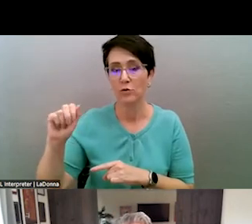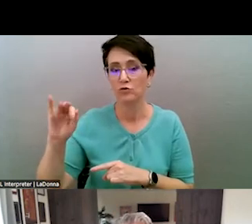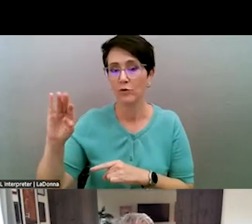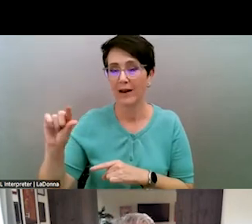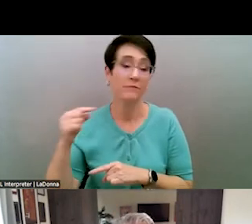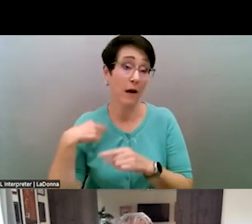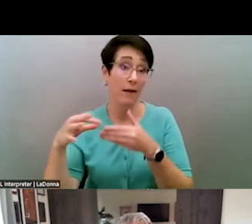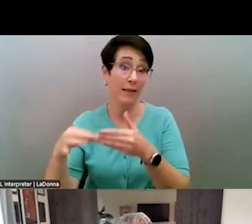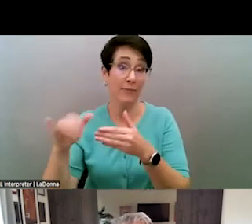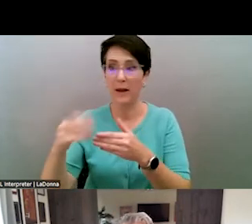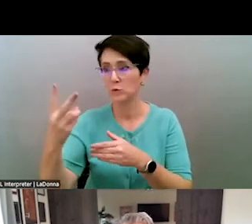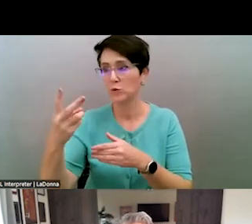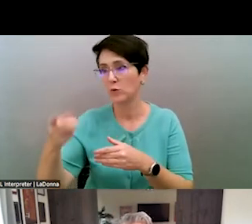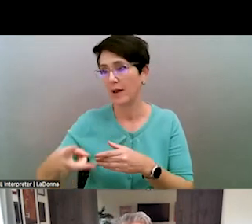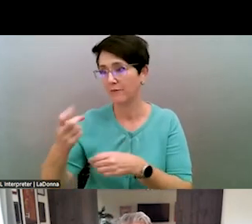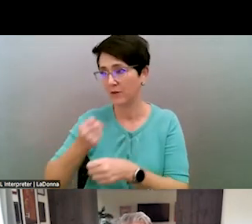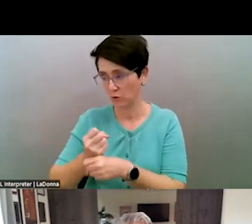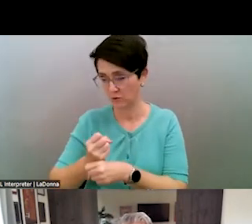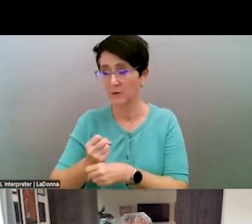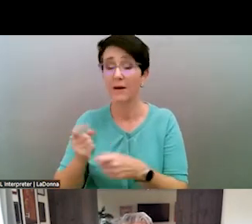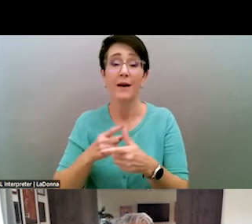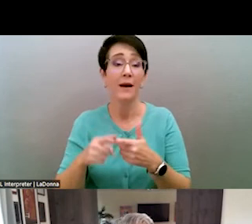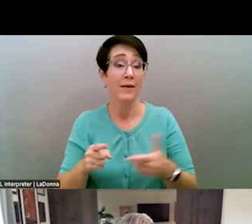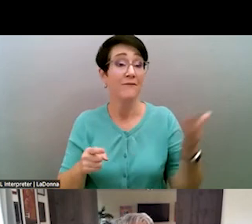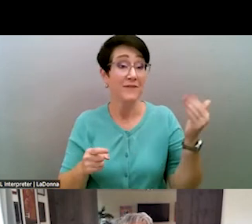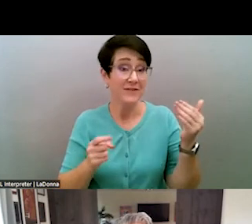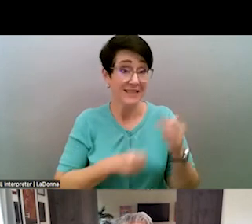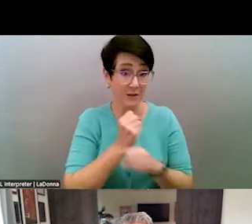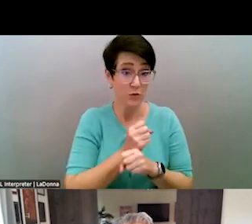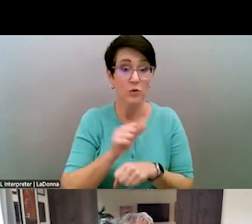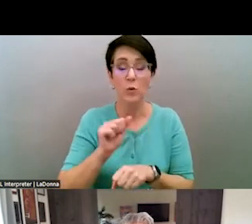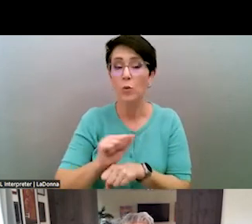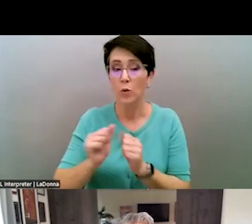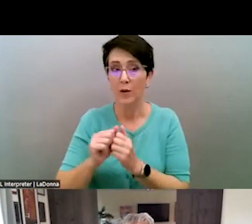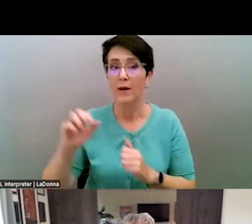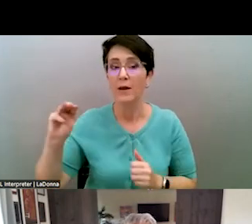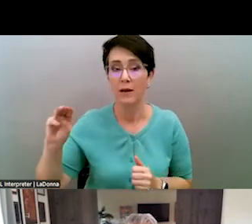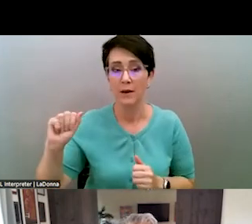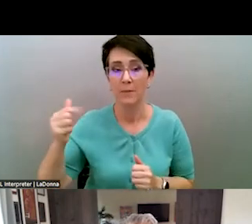FOR, FOR 15 YEARS, WORKED FOR MAGELLAN HEALTH. OPPORTUNITY TO WORK WITH DAVID. DEVELOPED A YOUTH